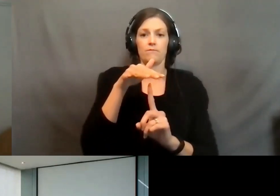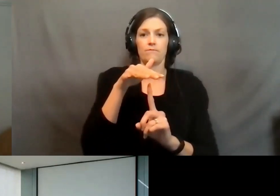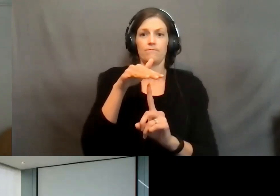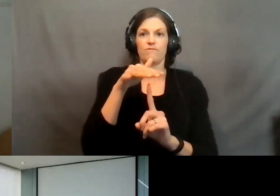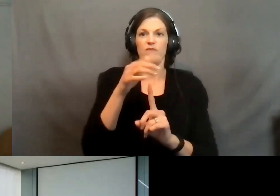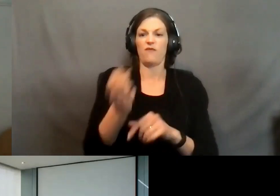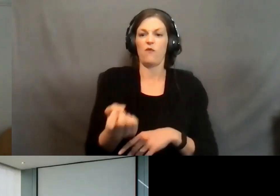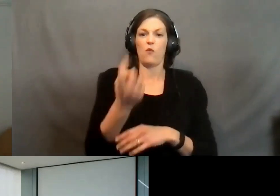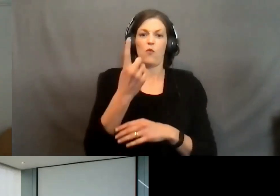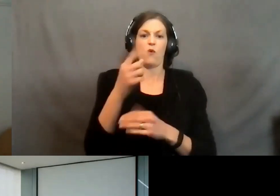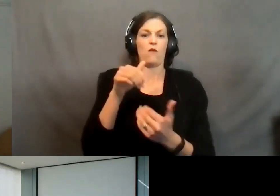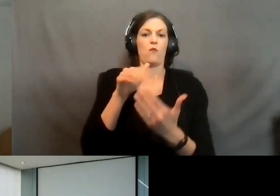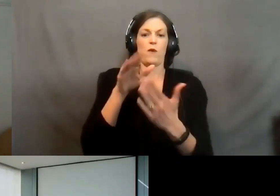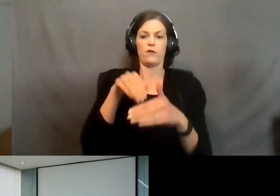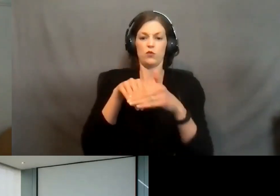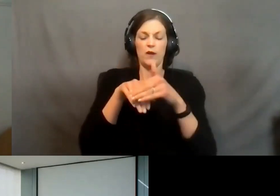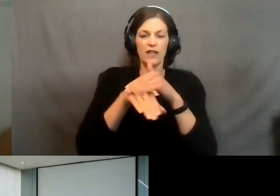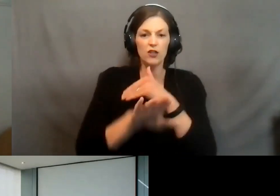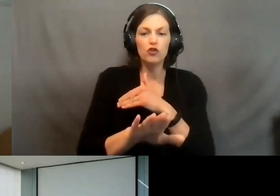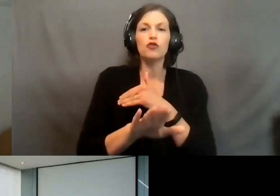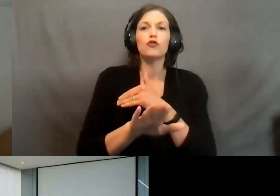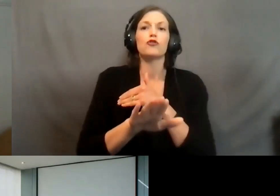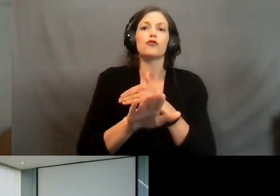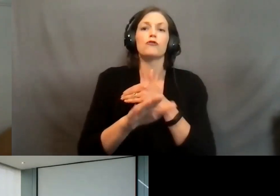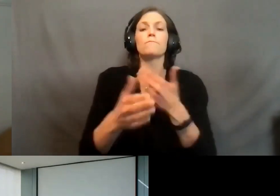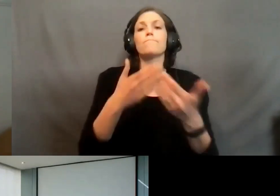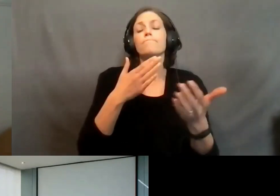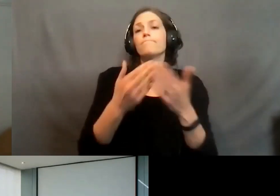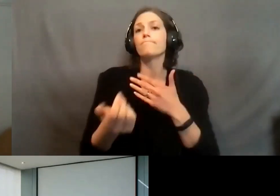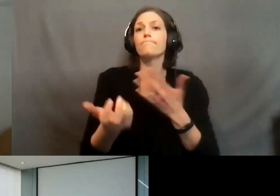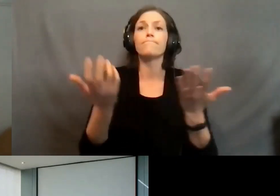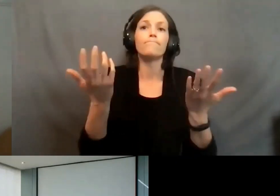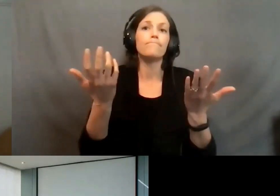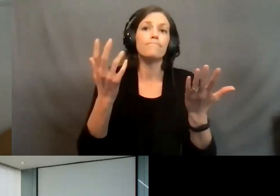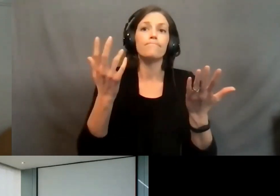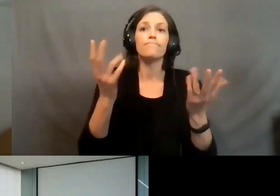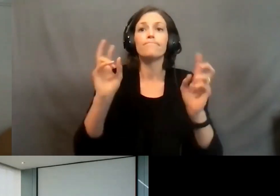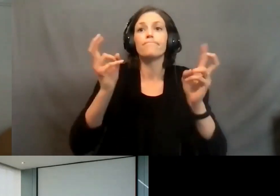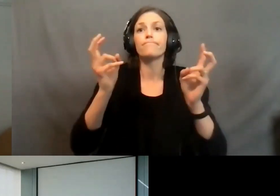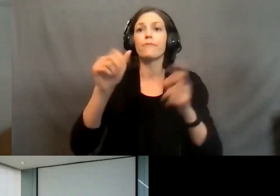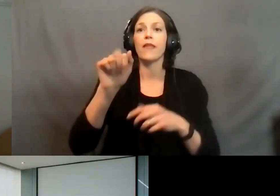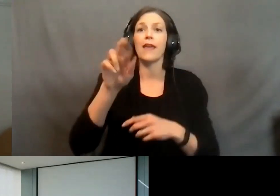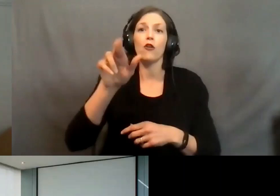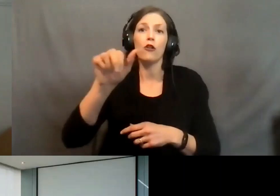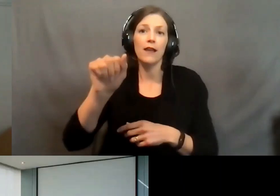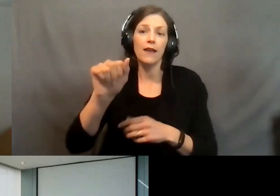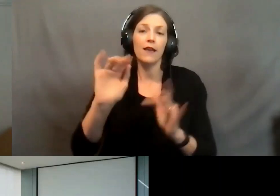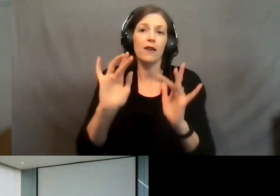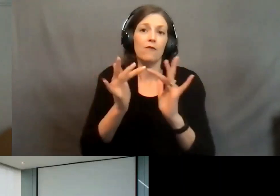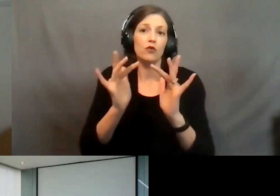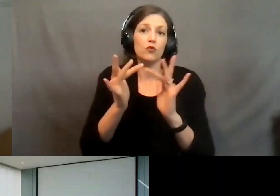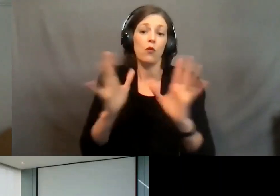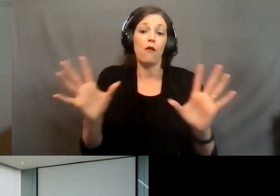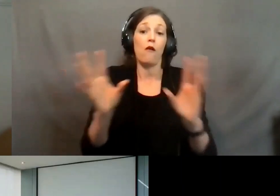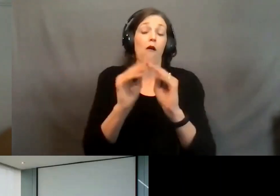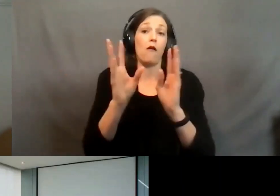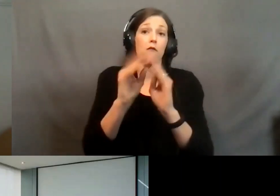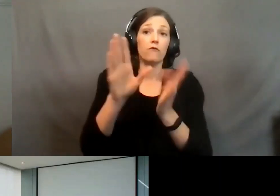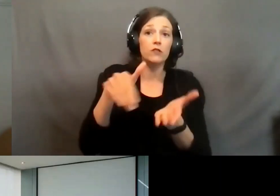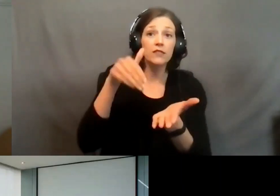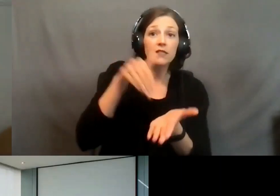12:05:10 . Whether we think of it as the AERA conference center , much like